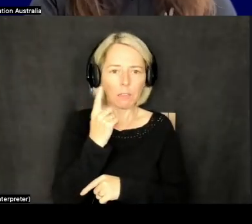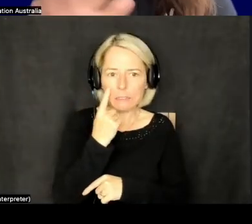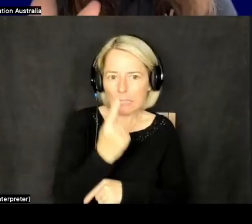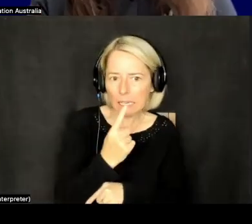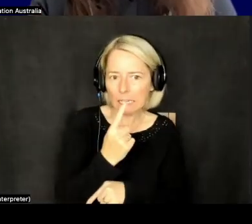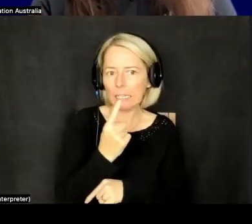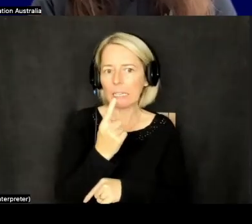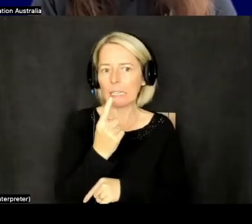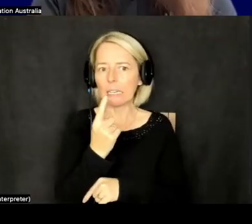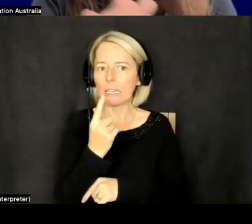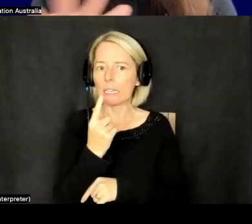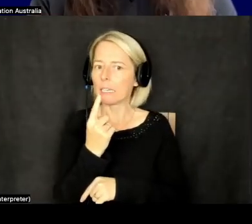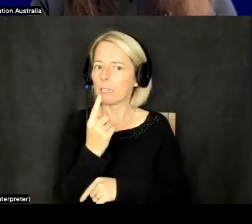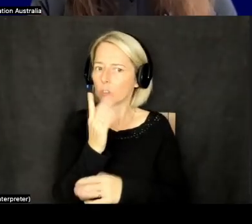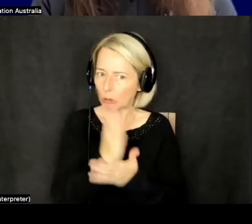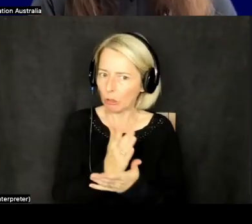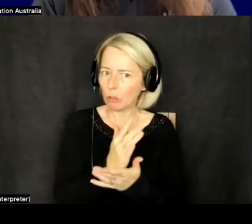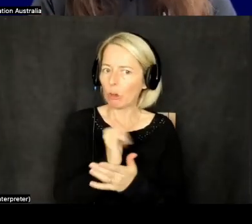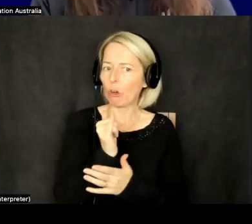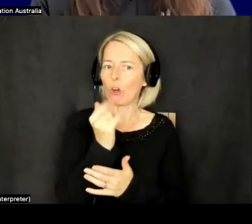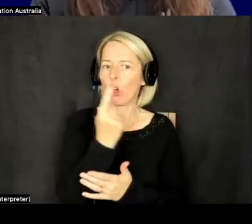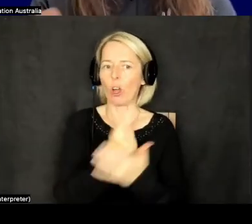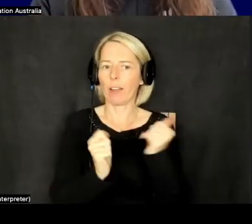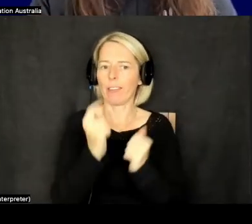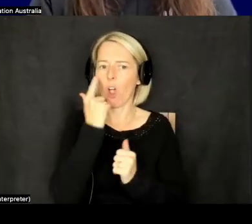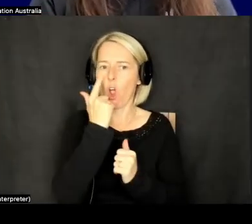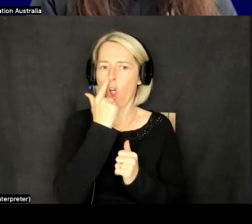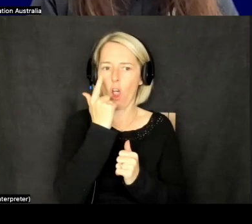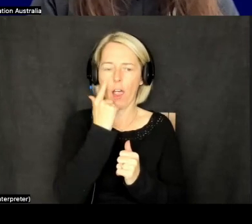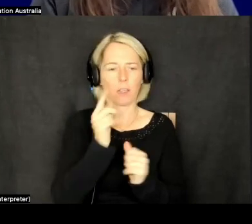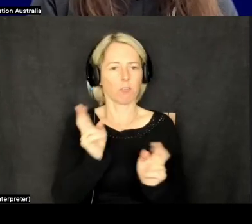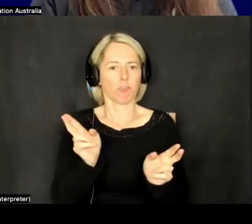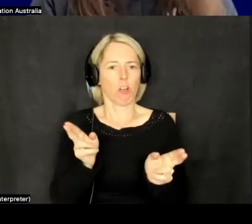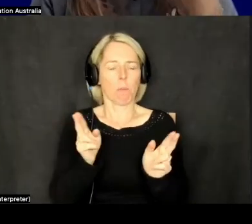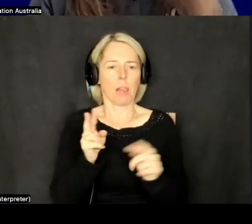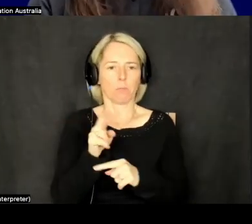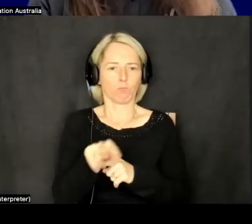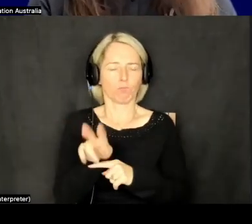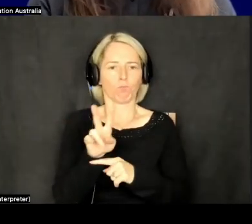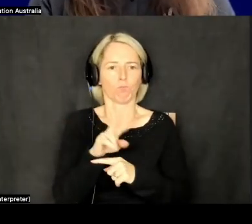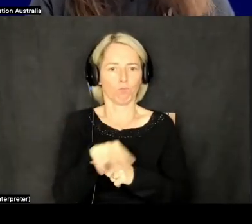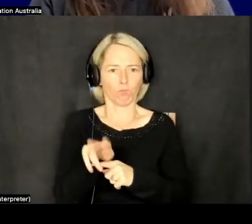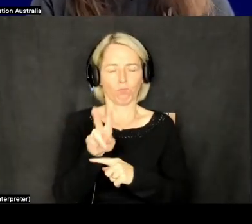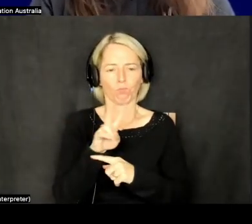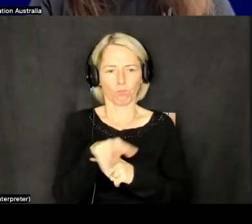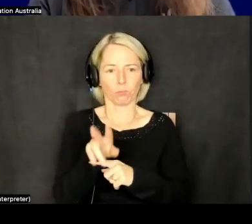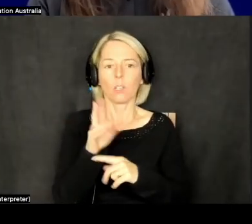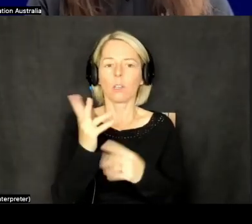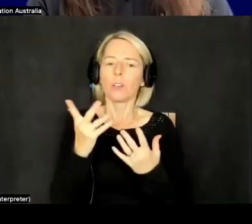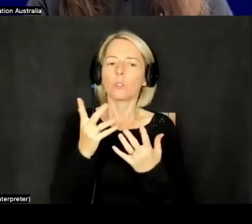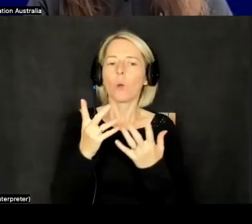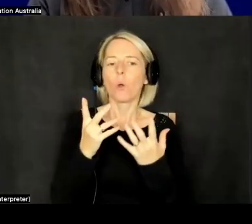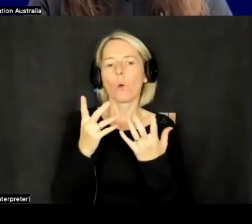just part of their roving eye movements? So, the orthoptist can help the audiologist understand and